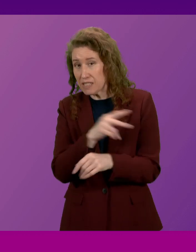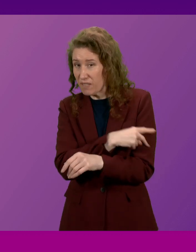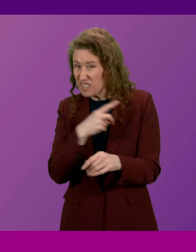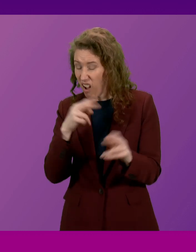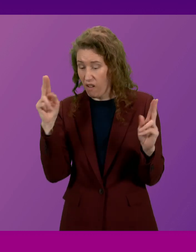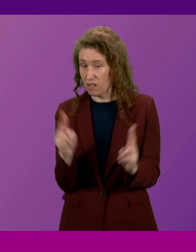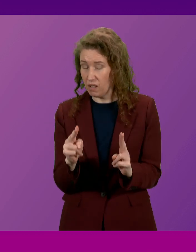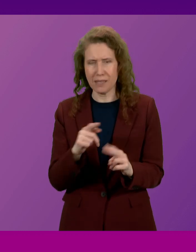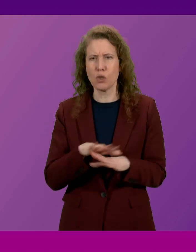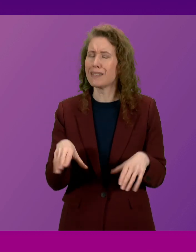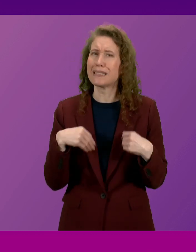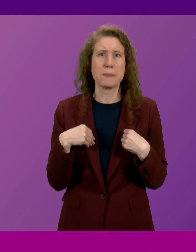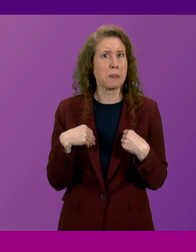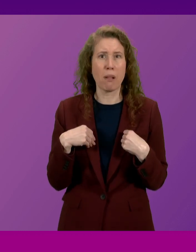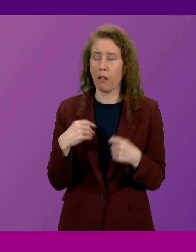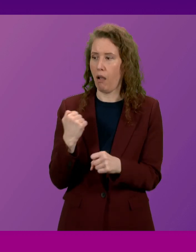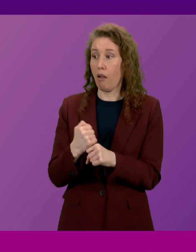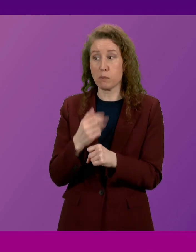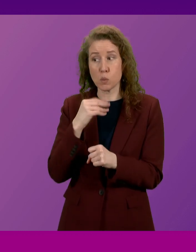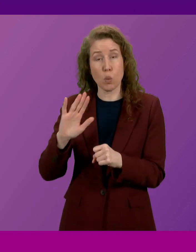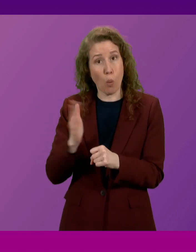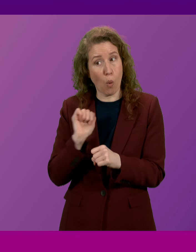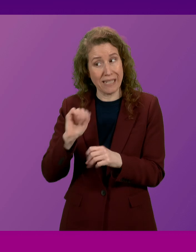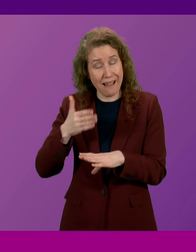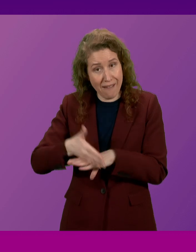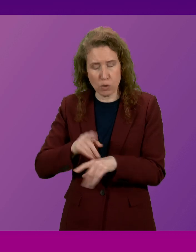unacceptable; that the Government will use all its efforts to ensure that that does not happen;